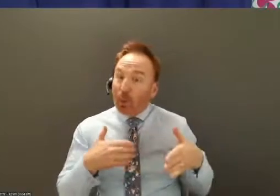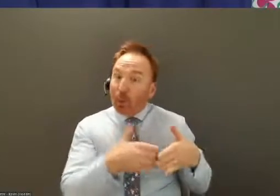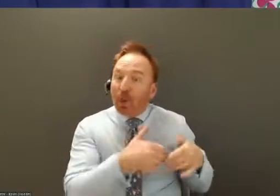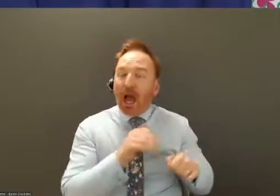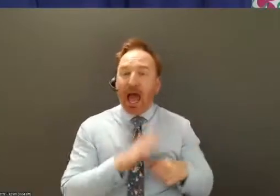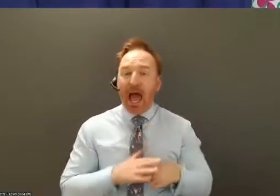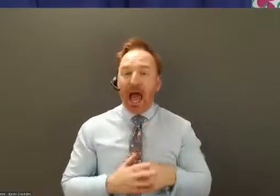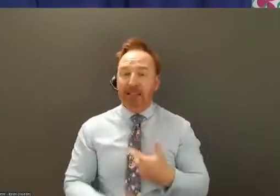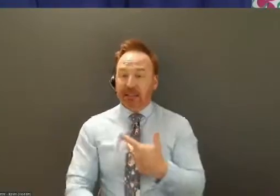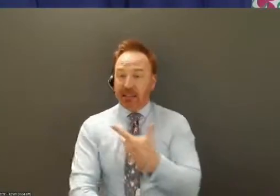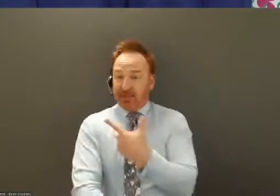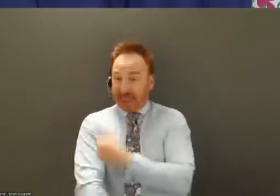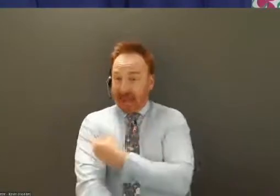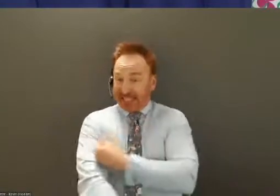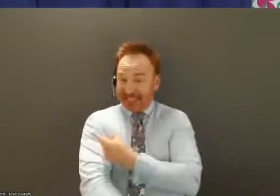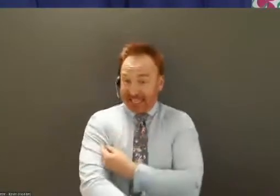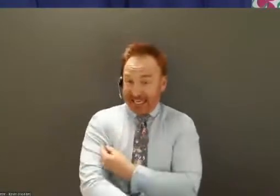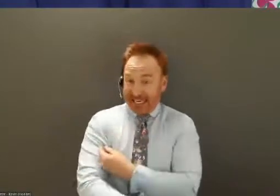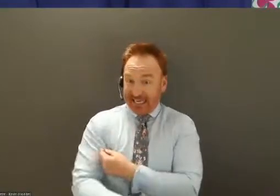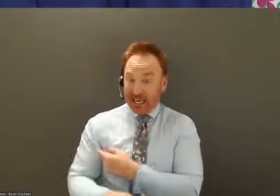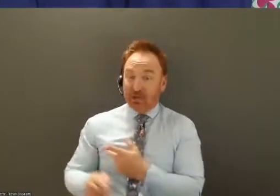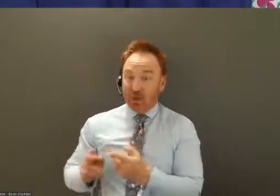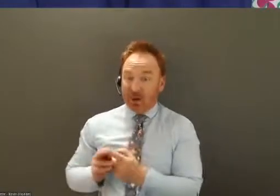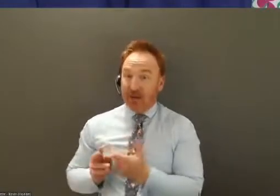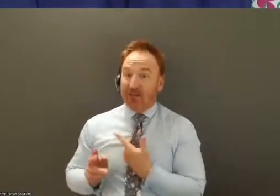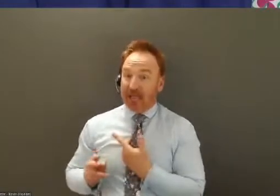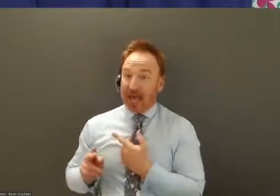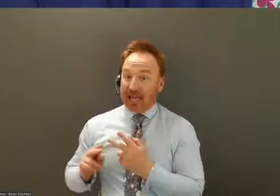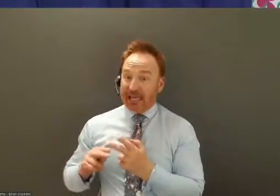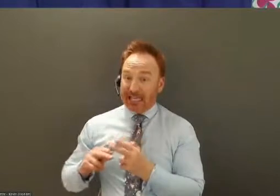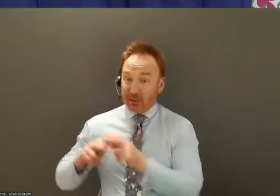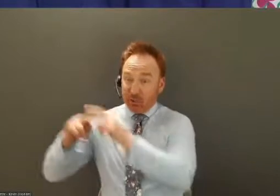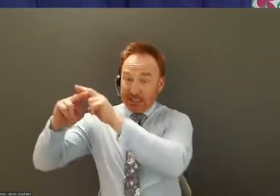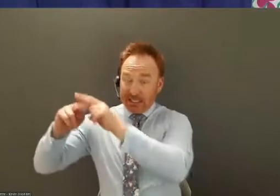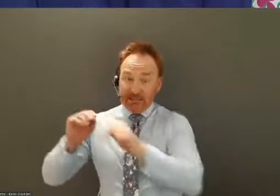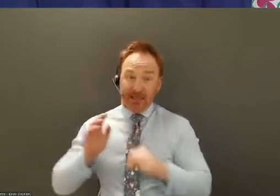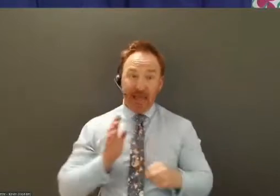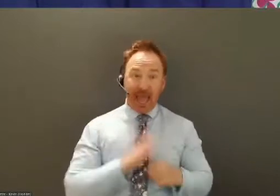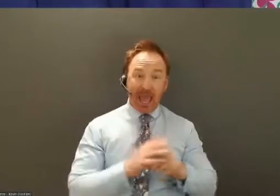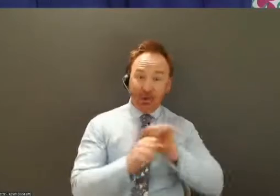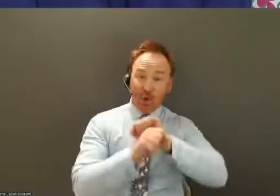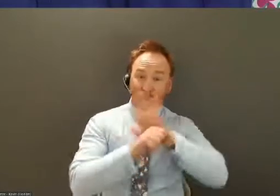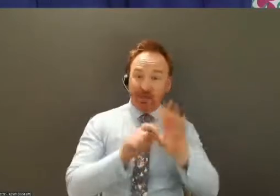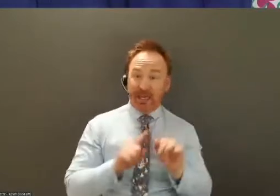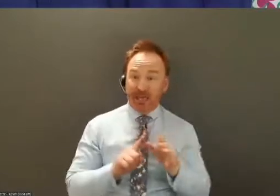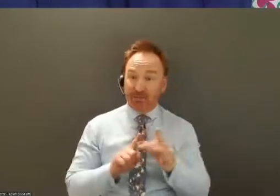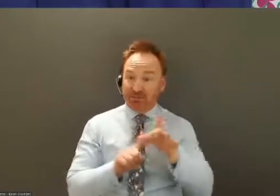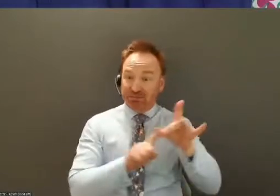revise their plans.